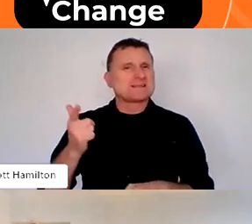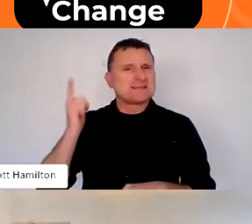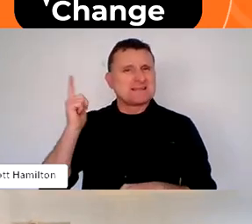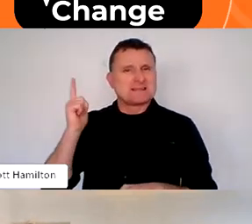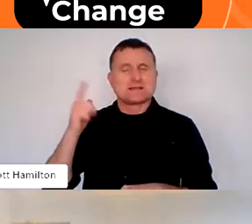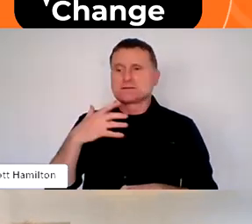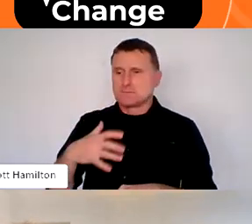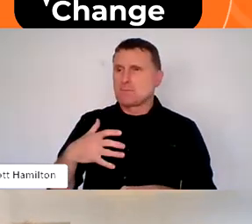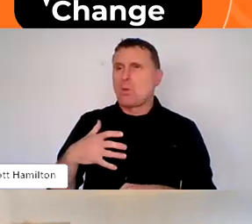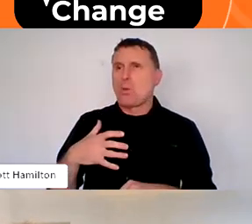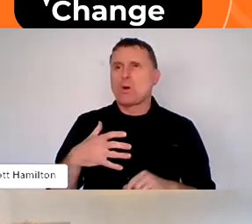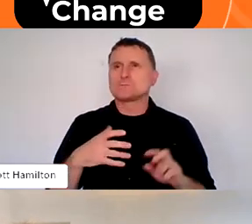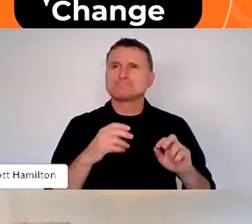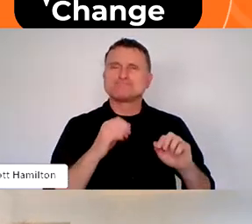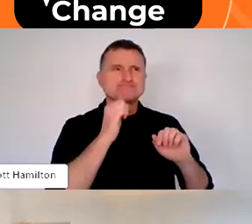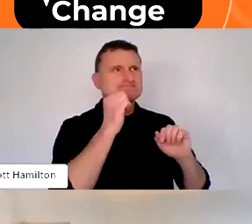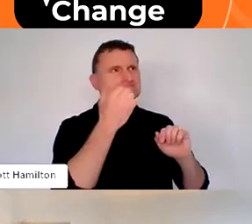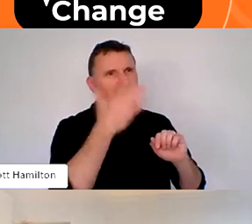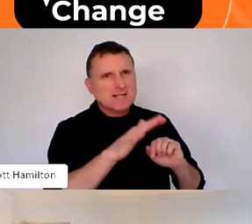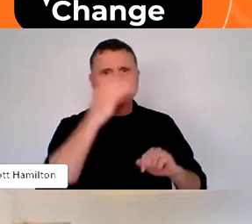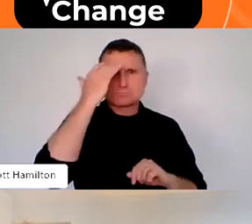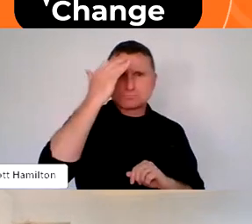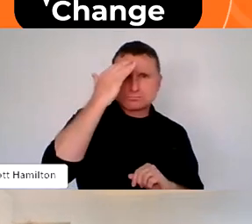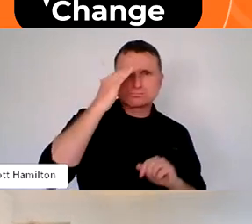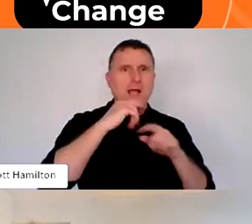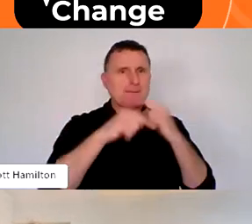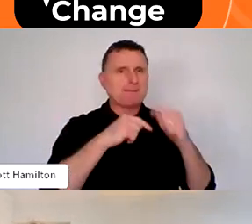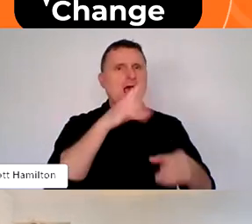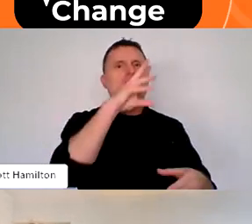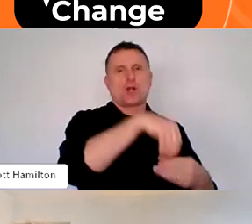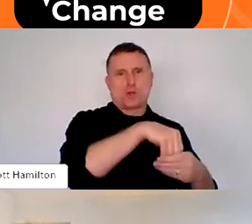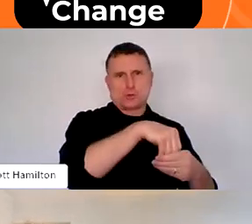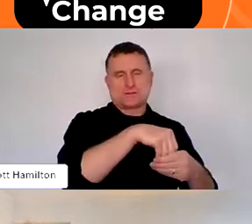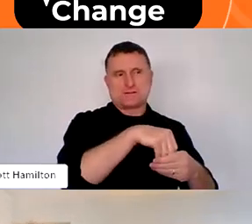thinking and working, and also to have the confidence to demonstrate